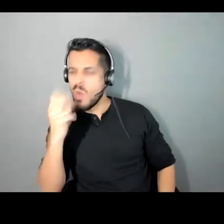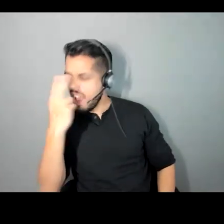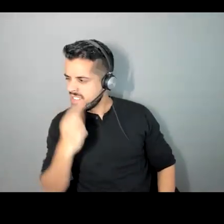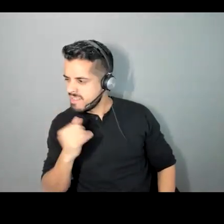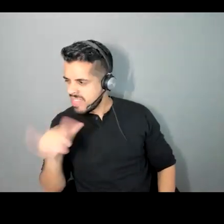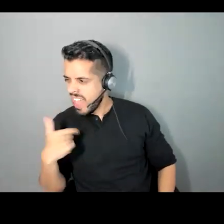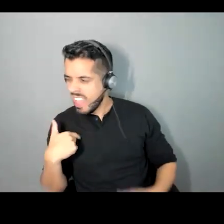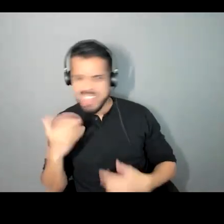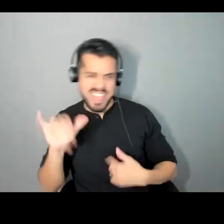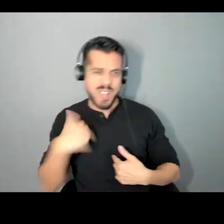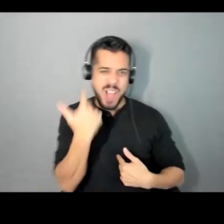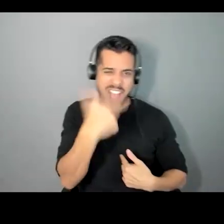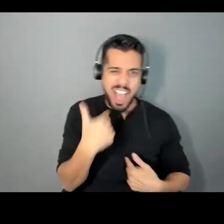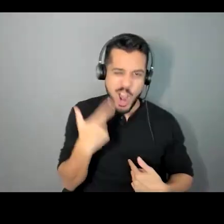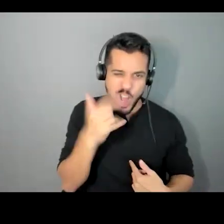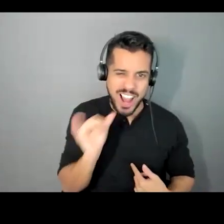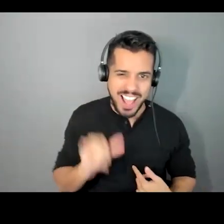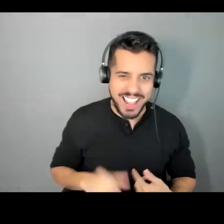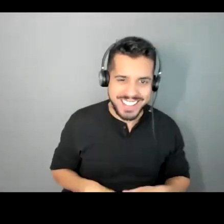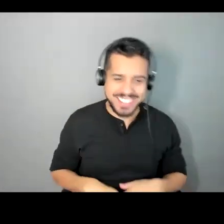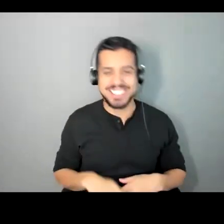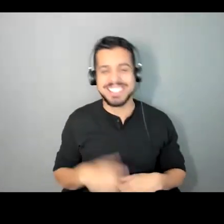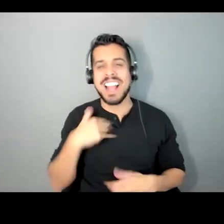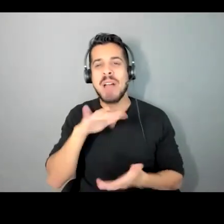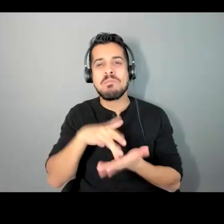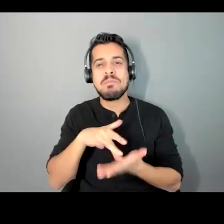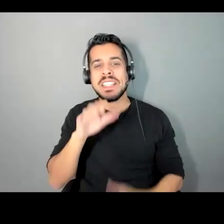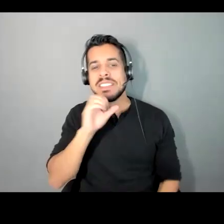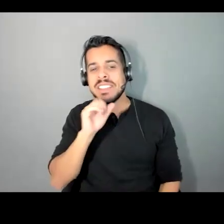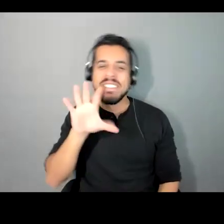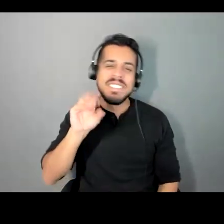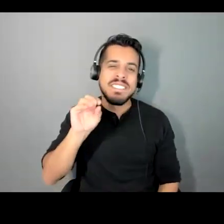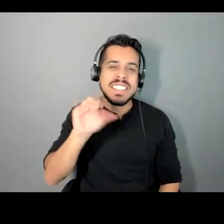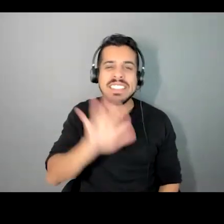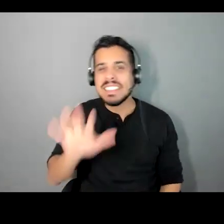So, I'm a-- I'm a mid-50s, uh... Caucasian male,